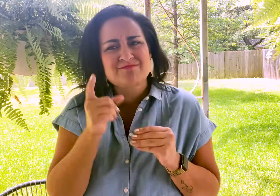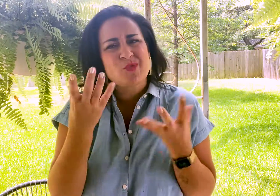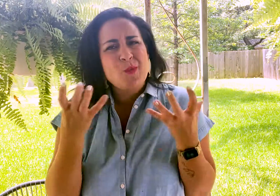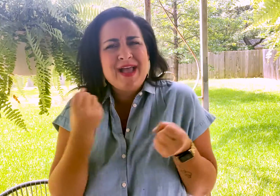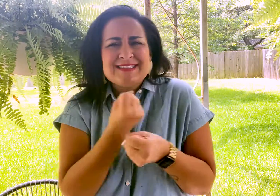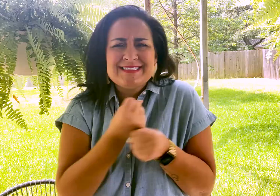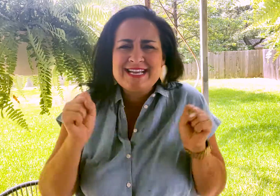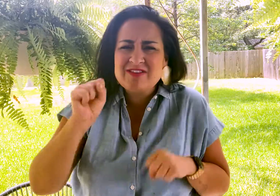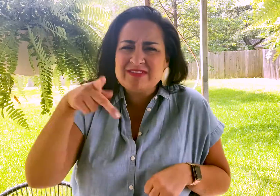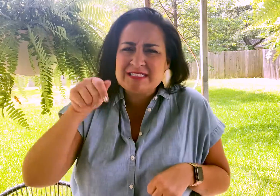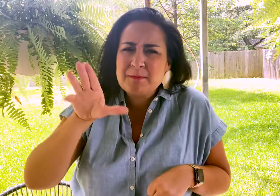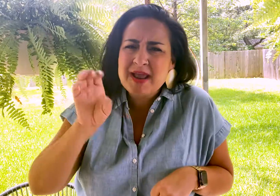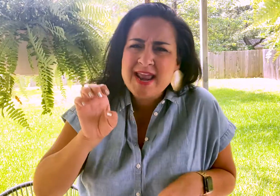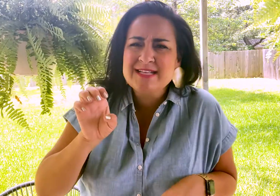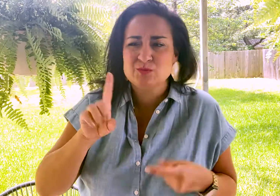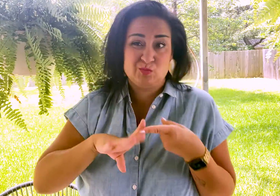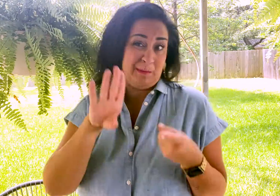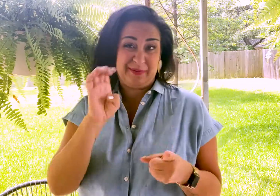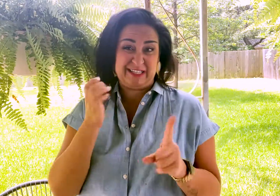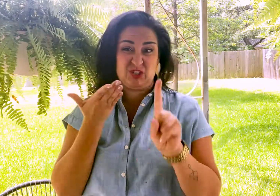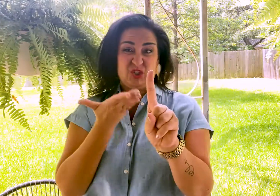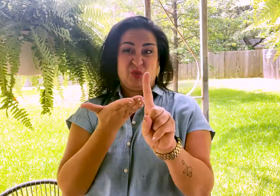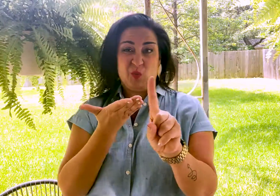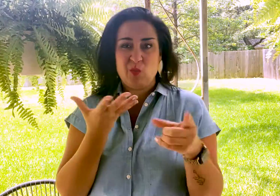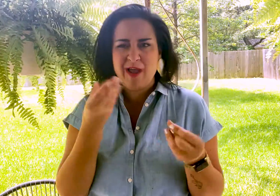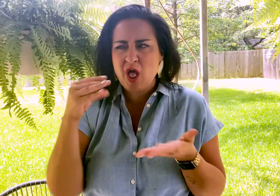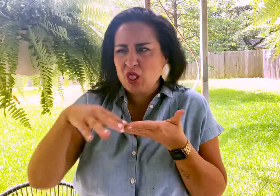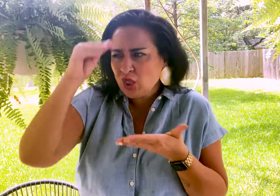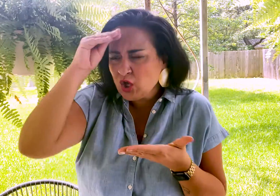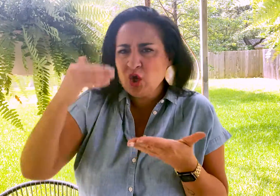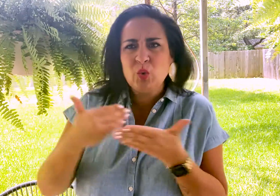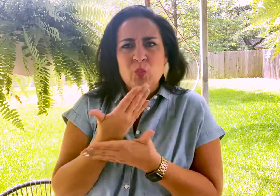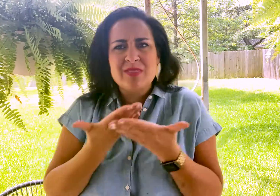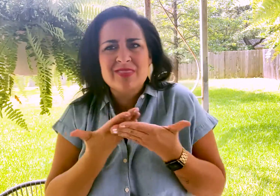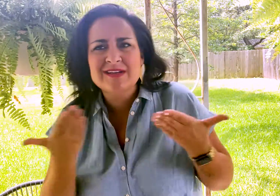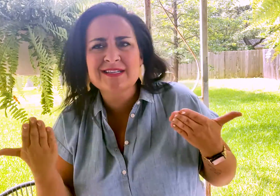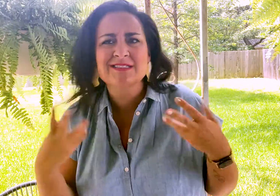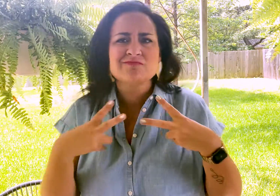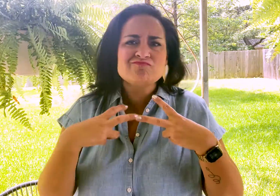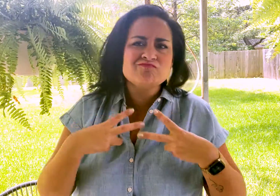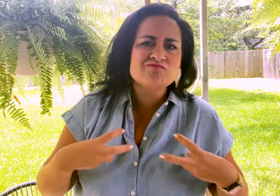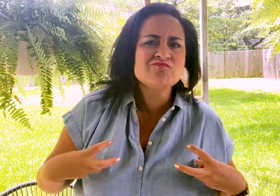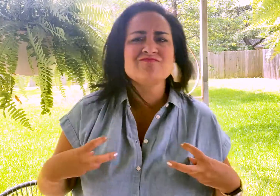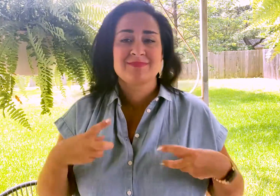Looking for a safe space to be you and to learn different things?